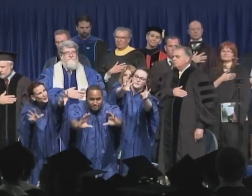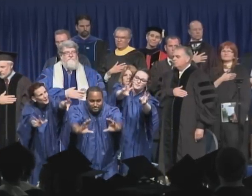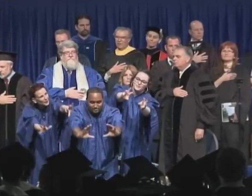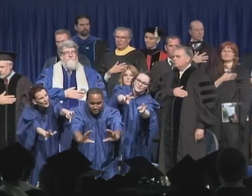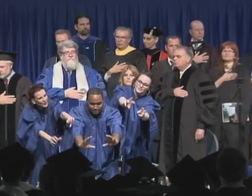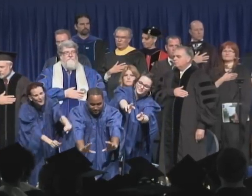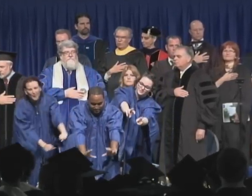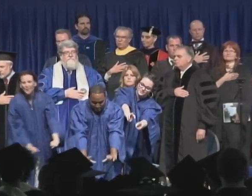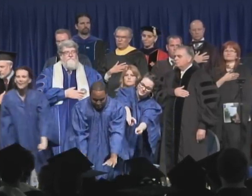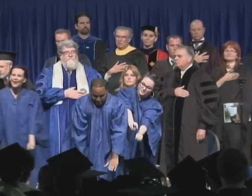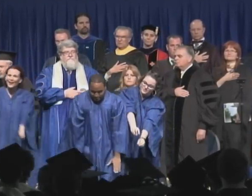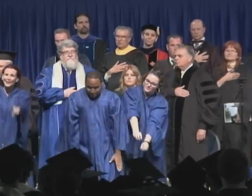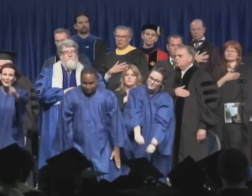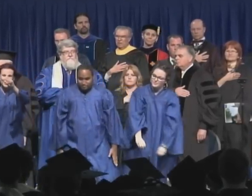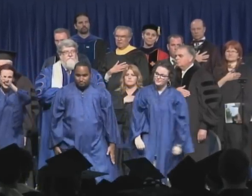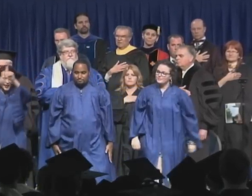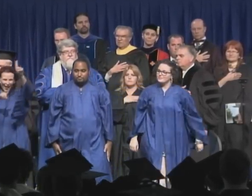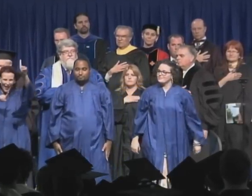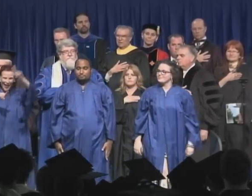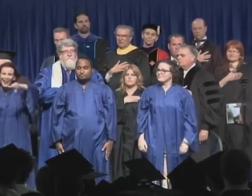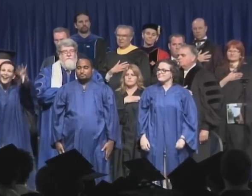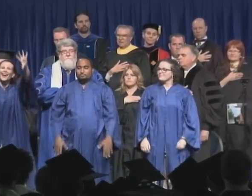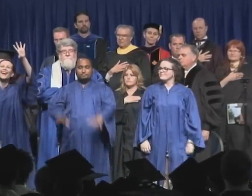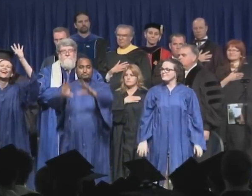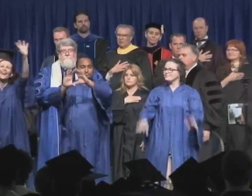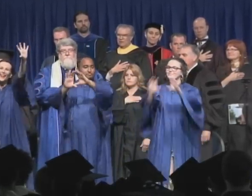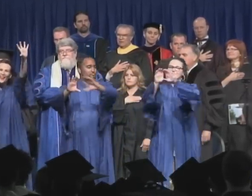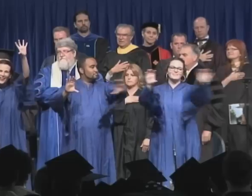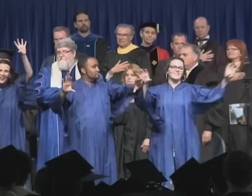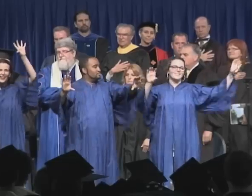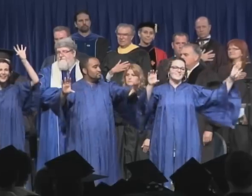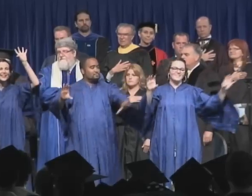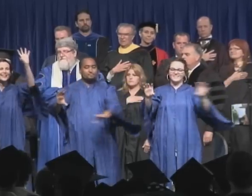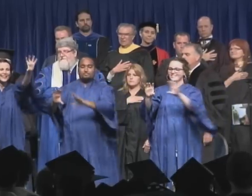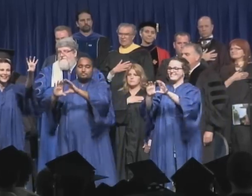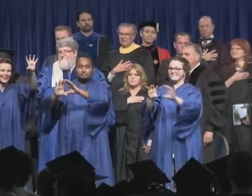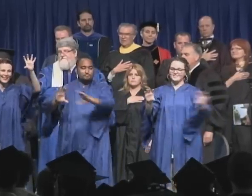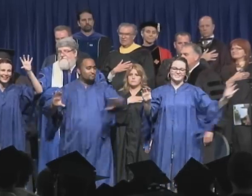Whose broad stripes and bright stars